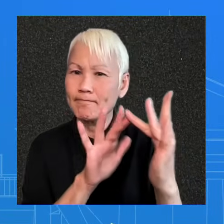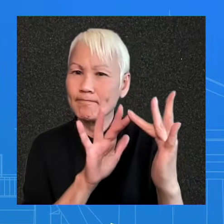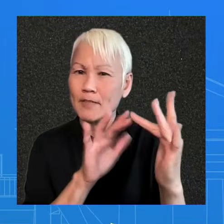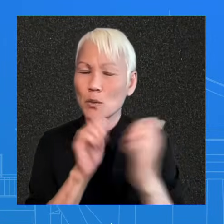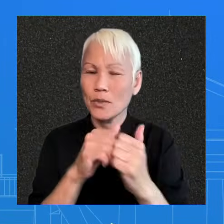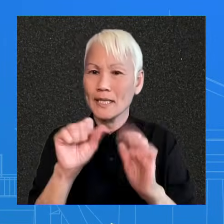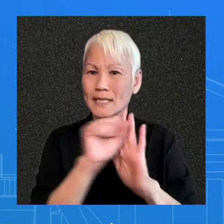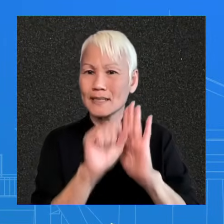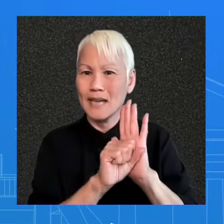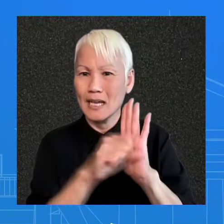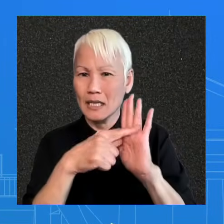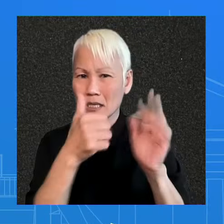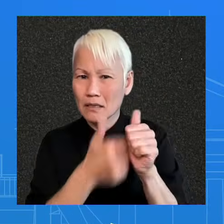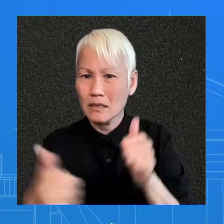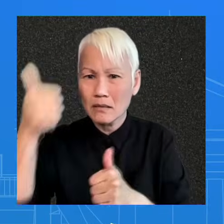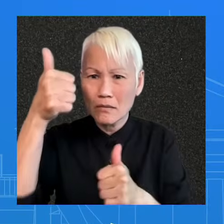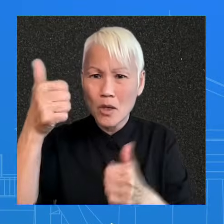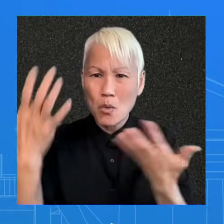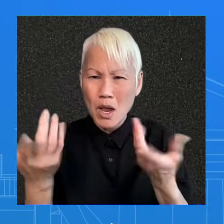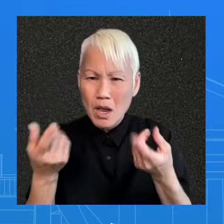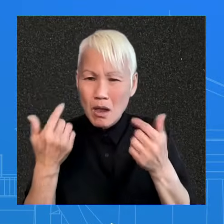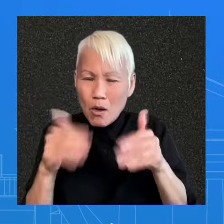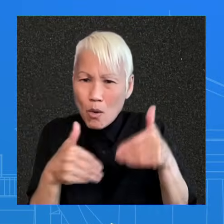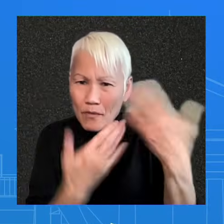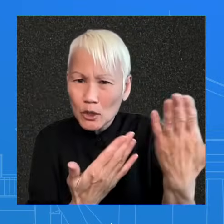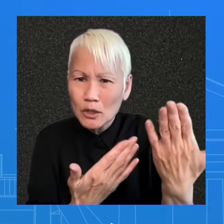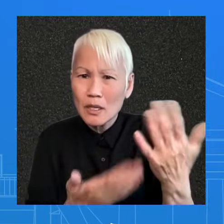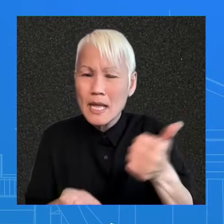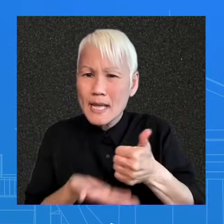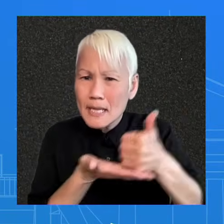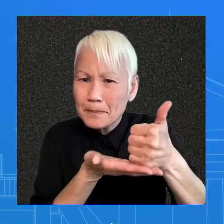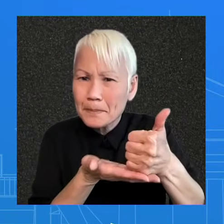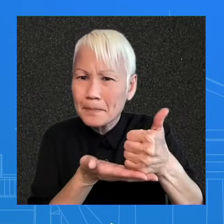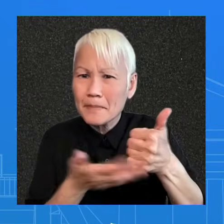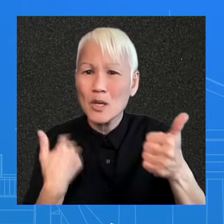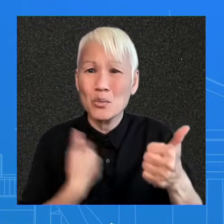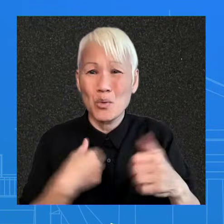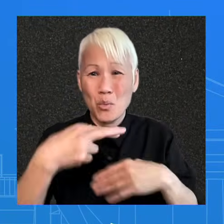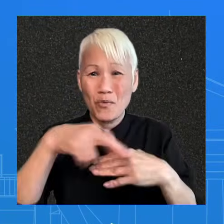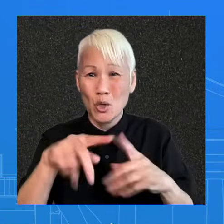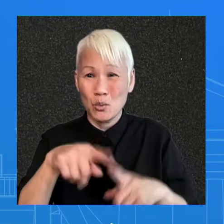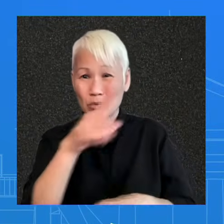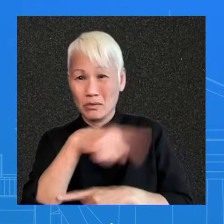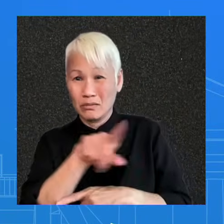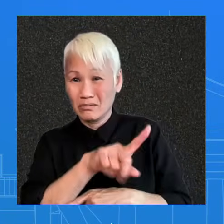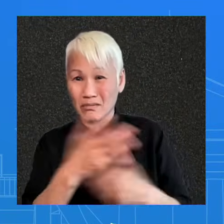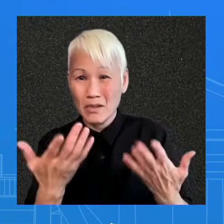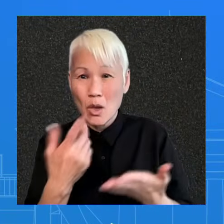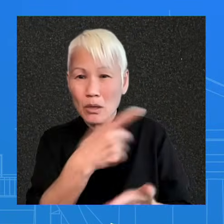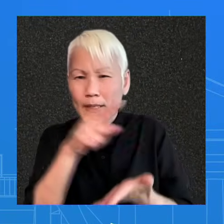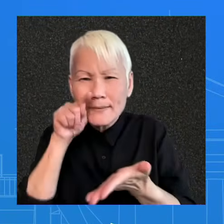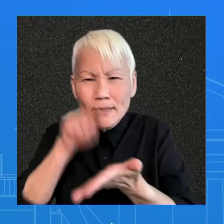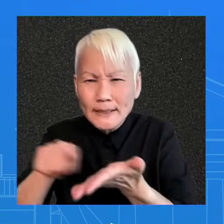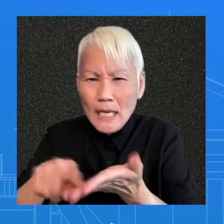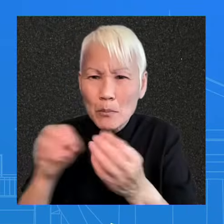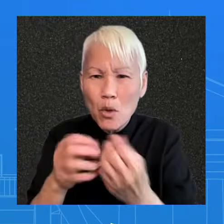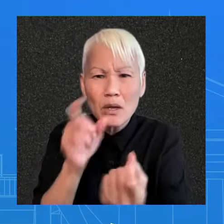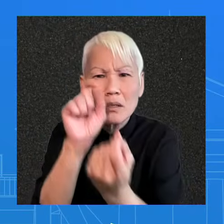But I would refer you to --to them on any specifics on how --on the investigation. Go ahead, Jeremy. The Press: Hey, thanks, Karine. Ms. Jean-Pierre: Then I'll go to the back.